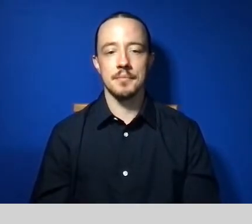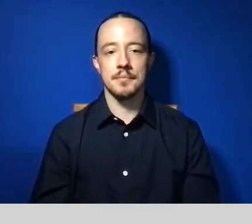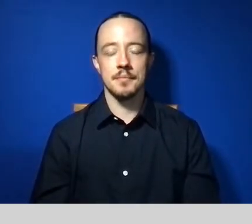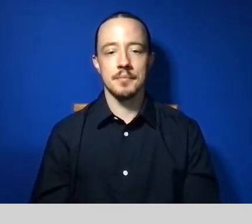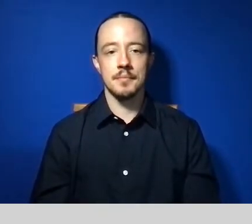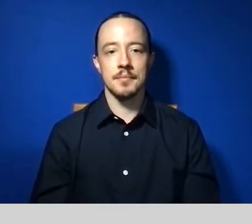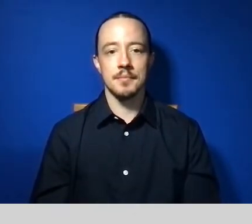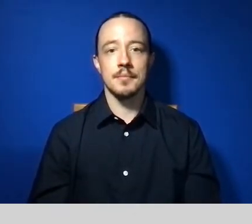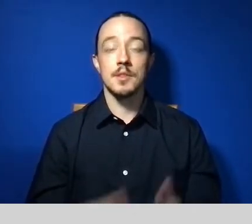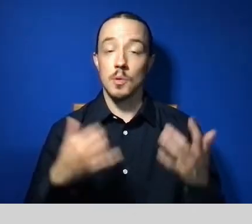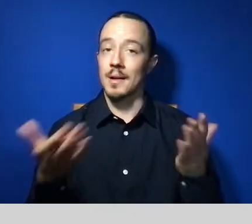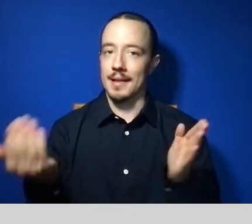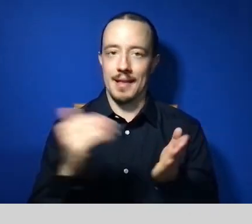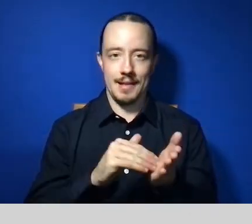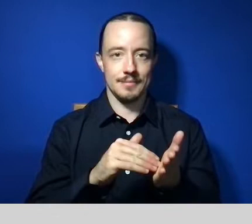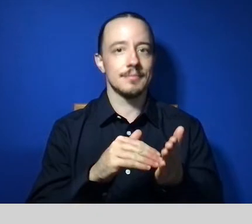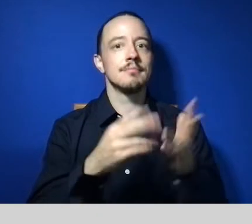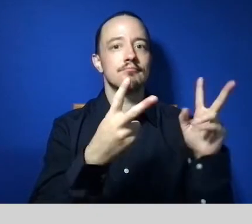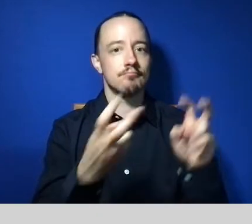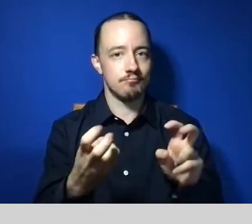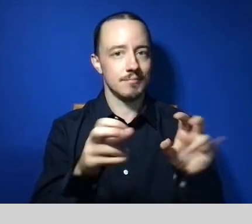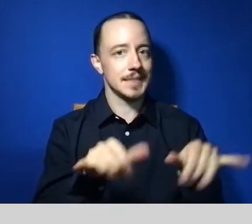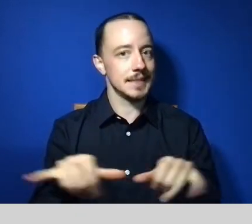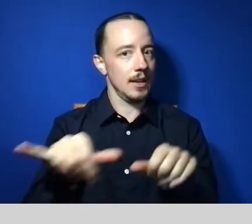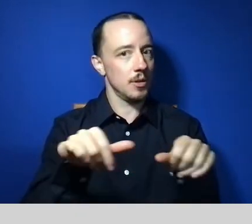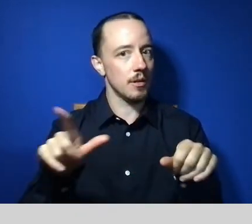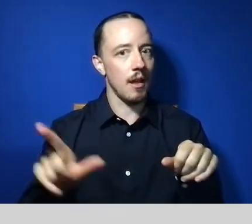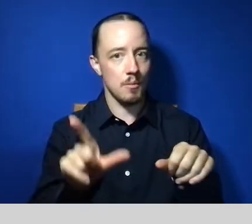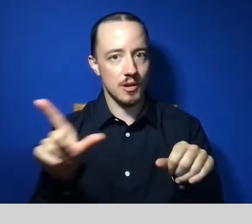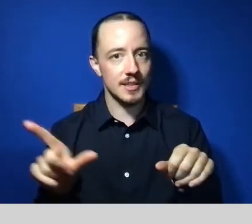And I am as well reading in the standard libraries,